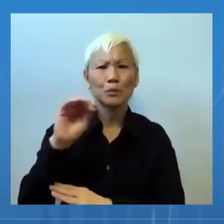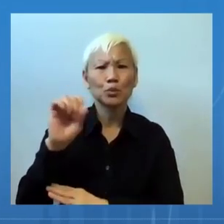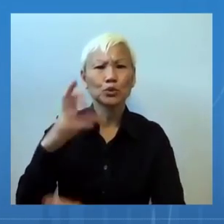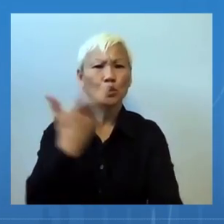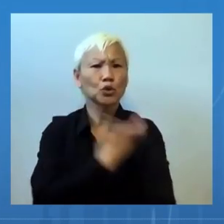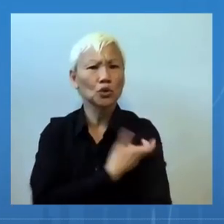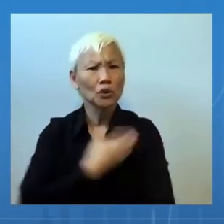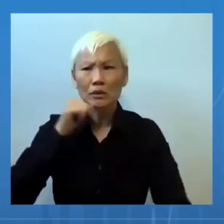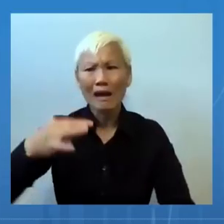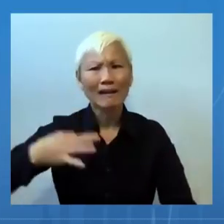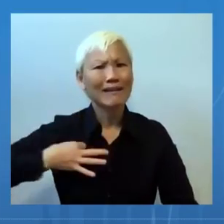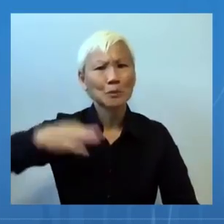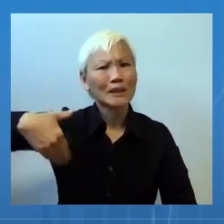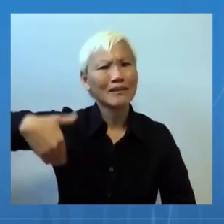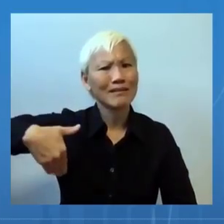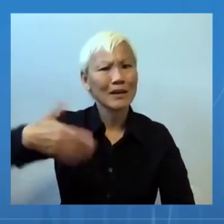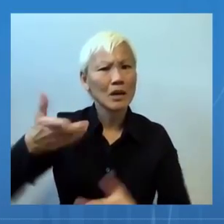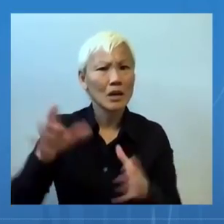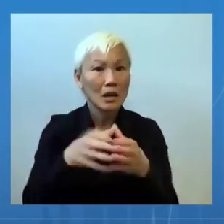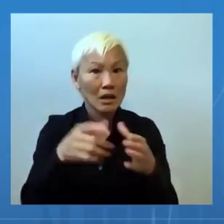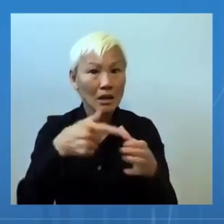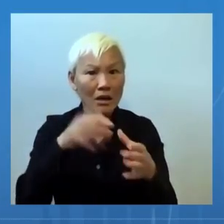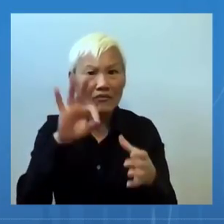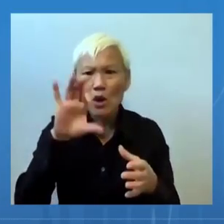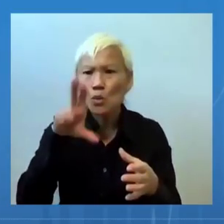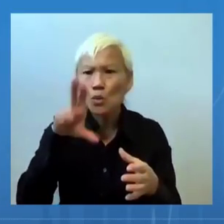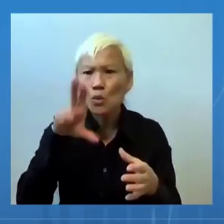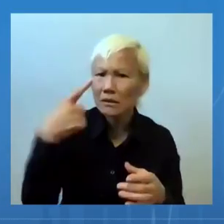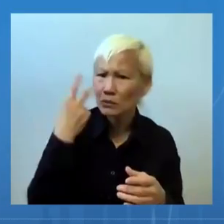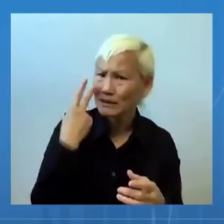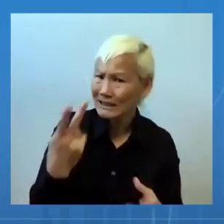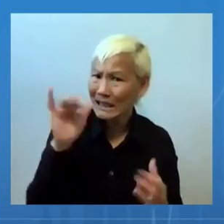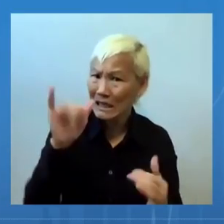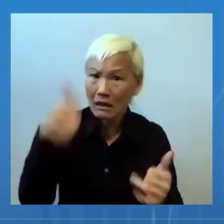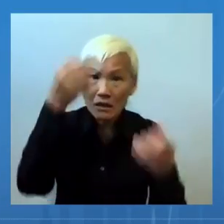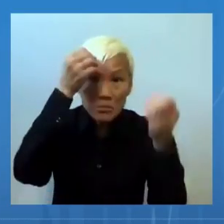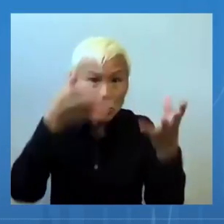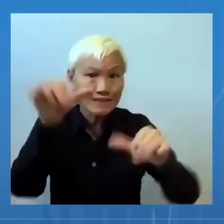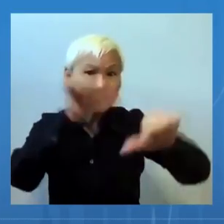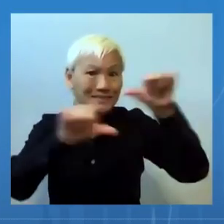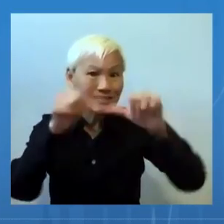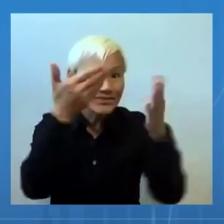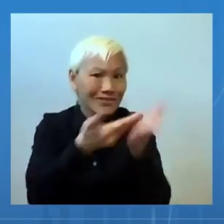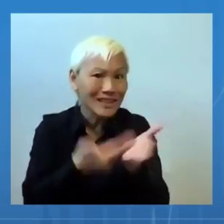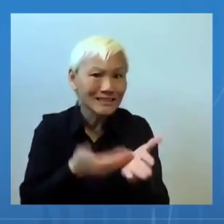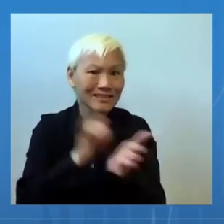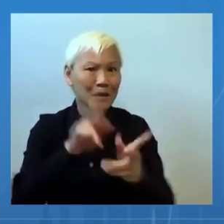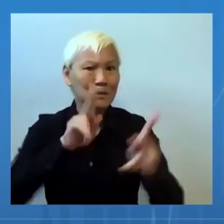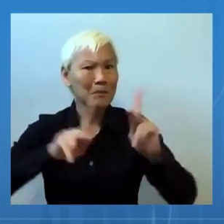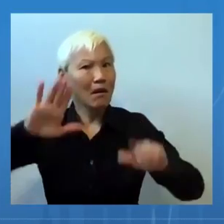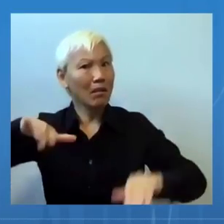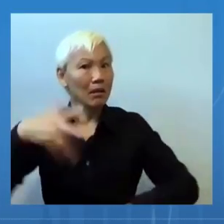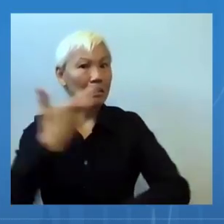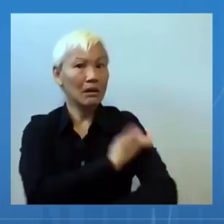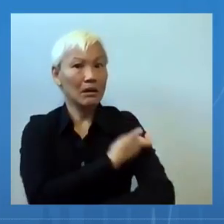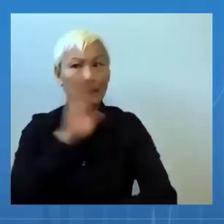It looks like, based on a lot of the data you're looking at, that folks who aren't getting a booster shot really aren't as well protected